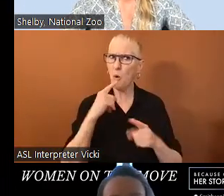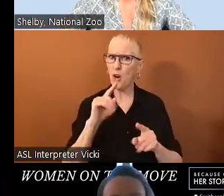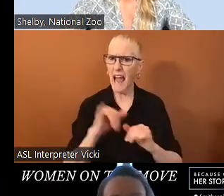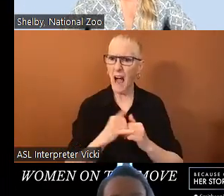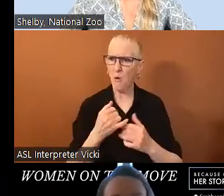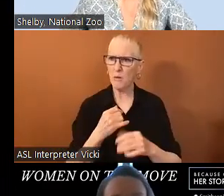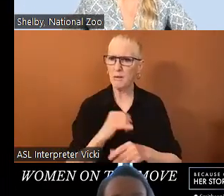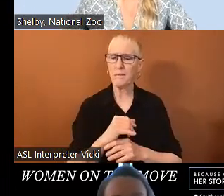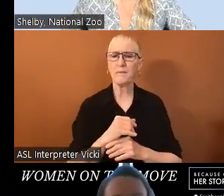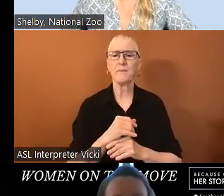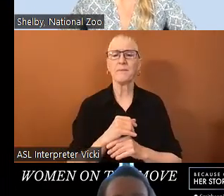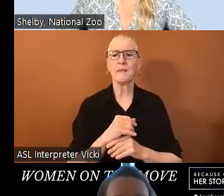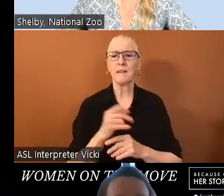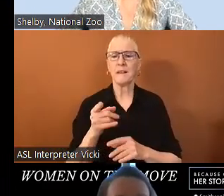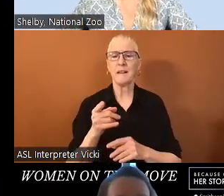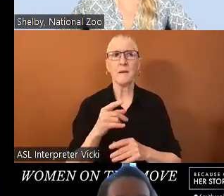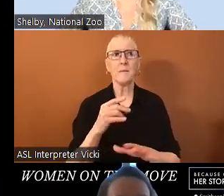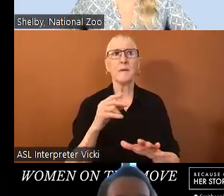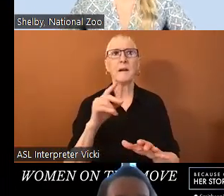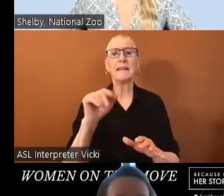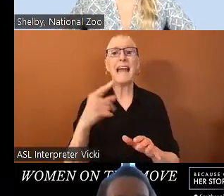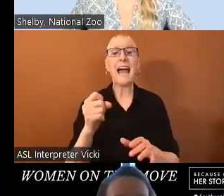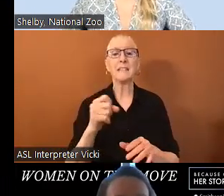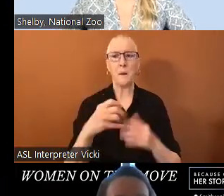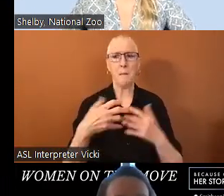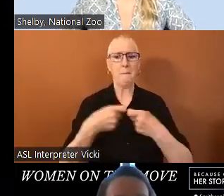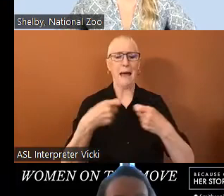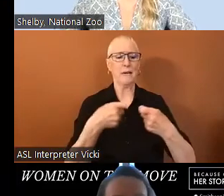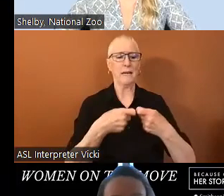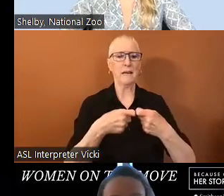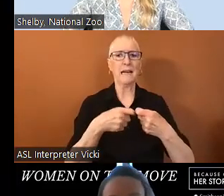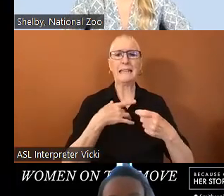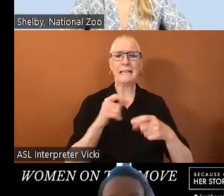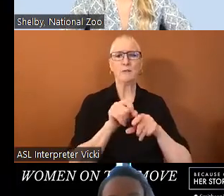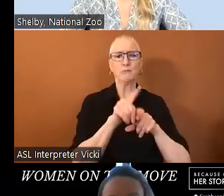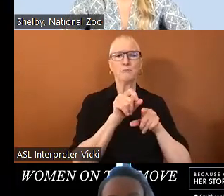So I said that the tags are battery operated so they send out these acoustic signals